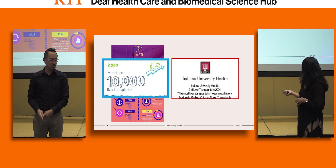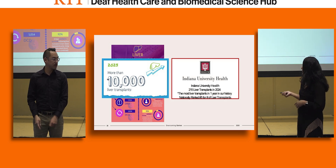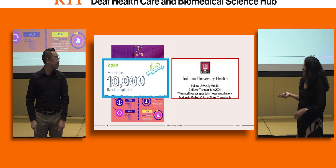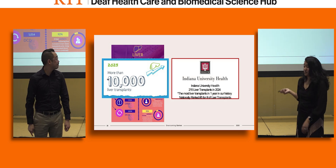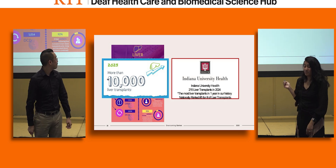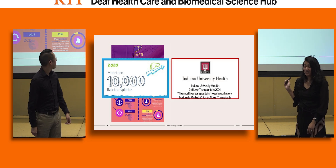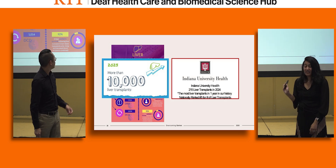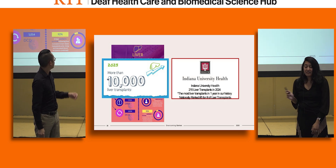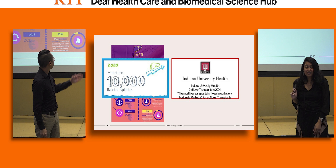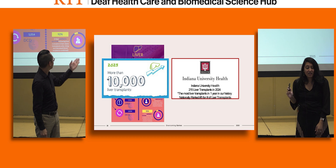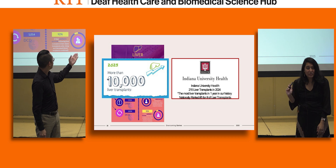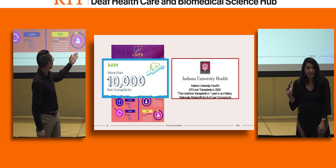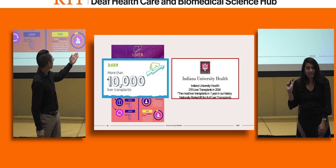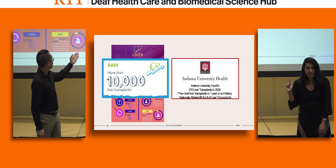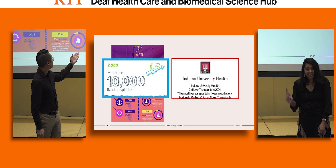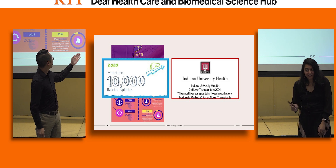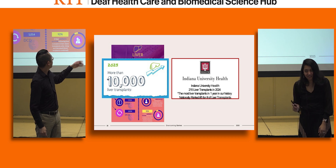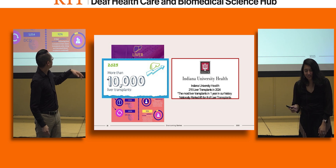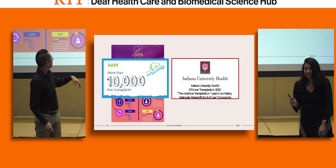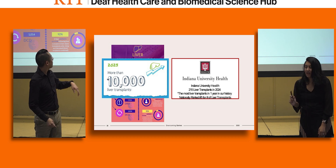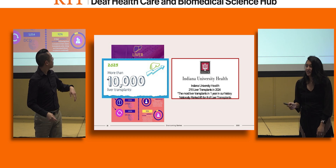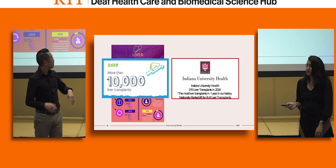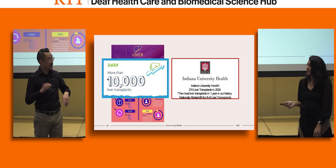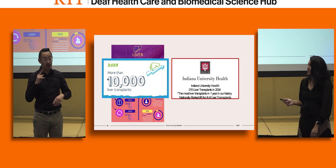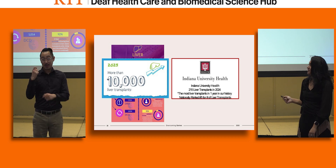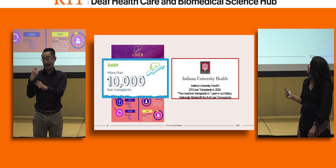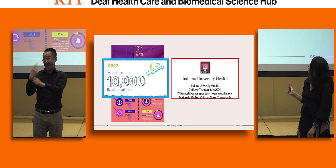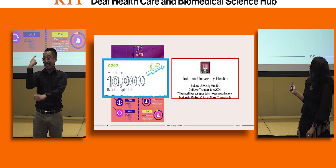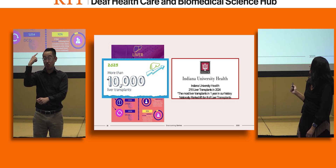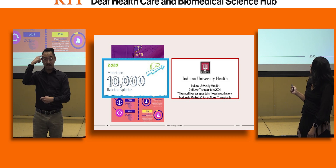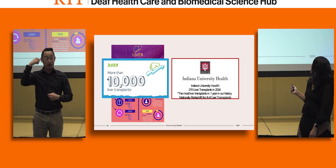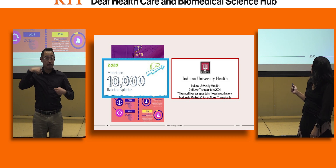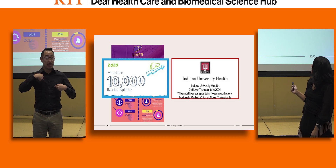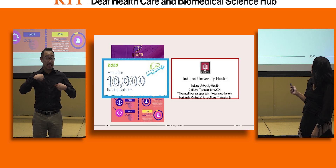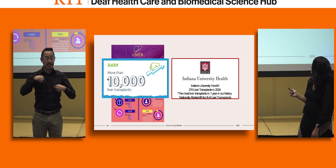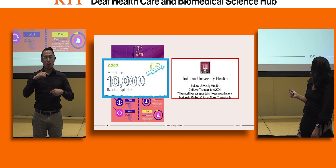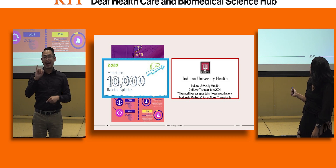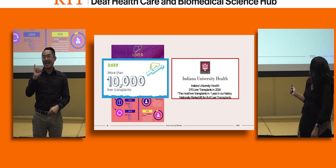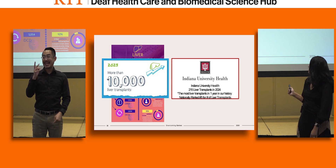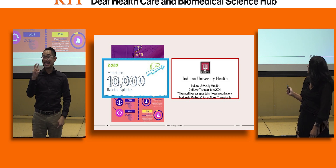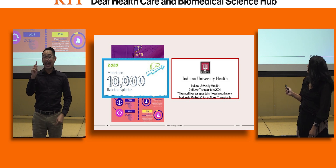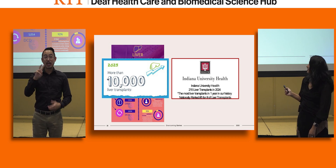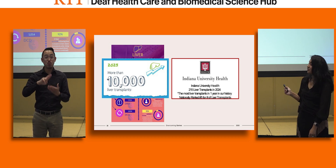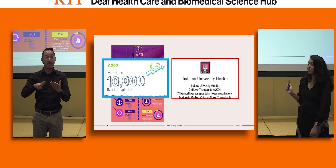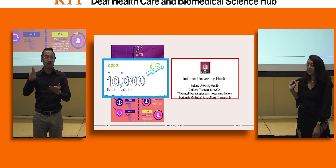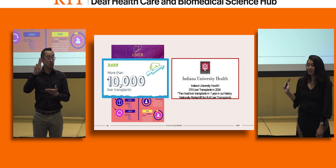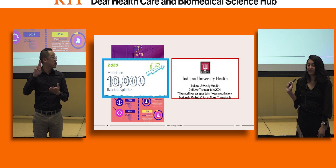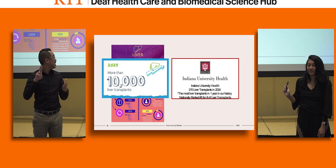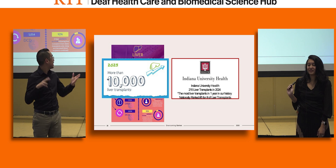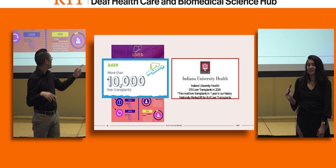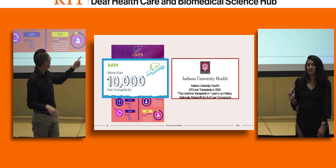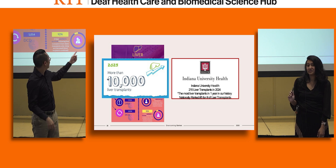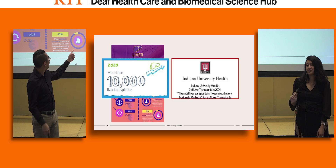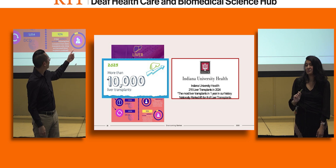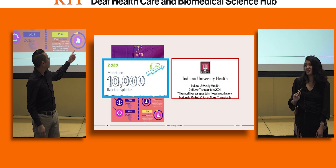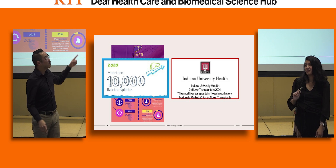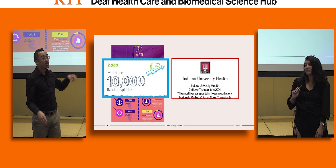So, this is how many last year IU did. So, Indiana University did 215 liver transplants,